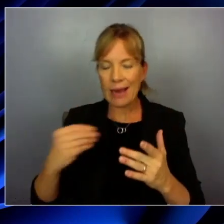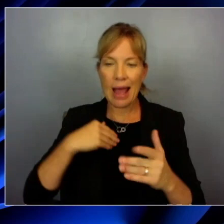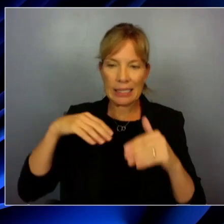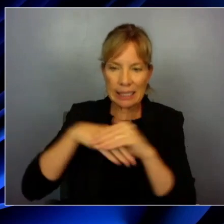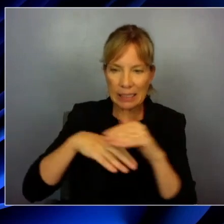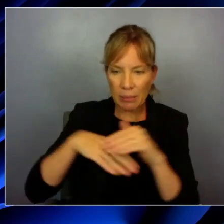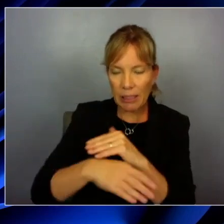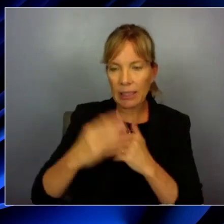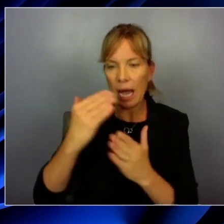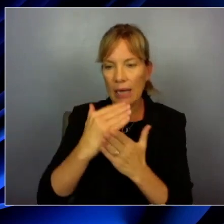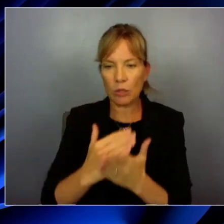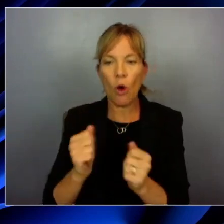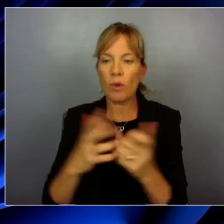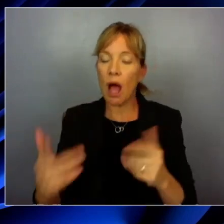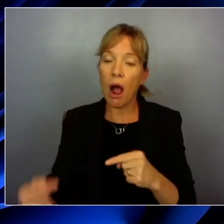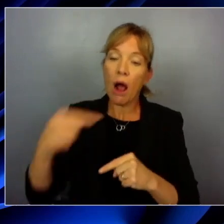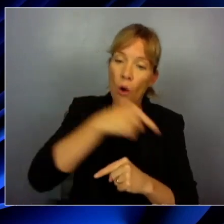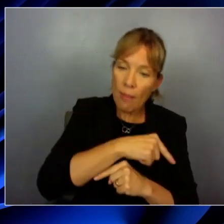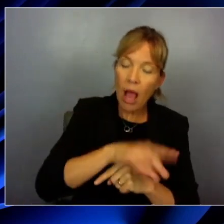having to go back and select each app.